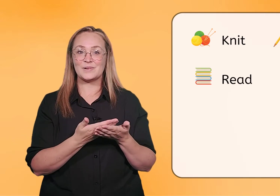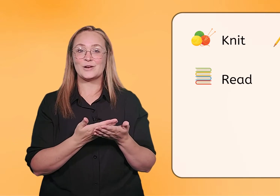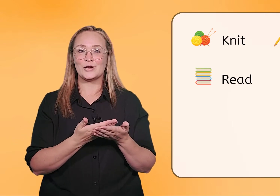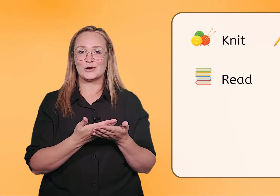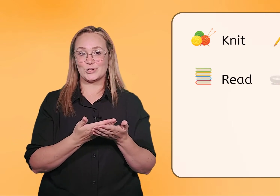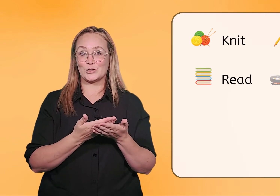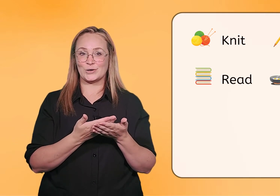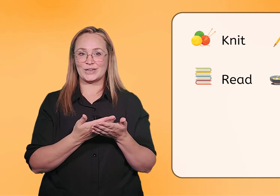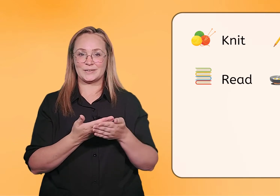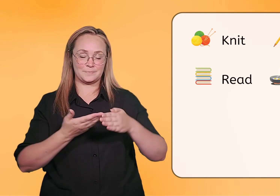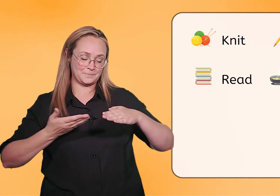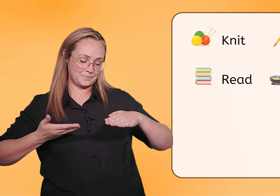Cook.